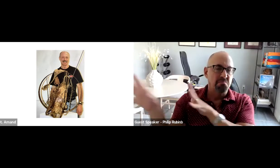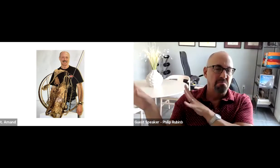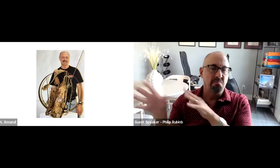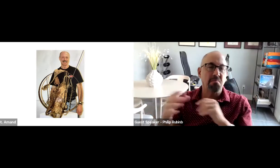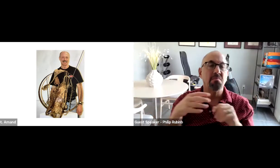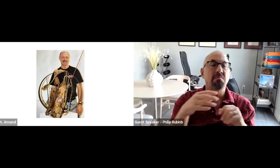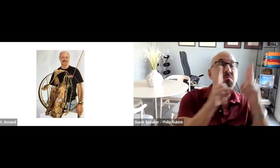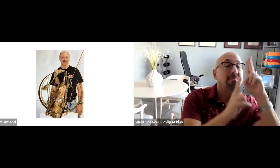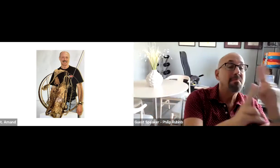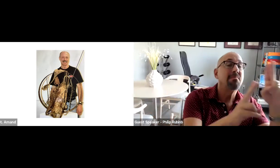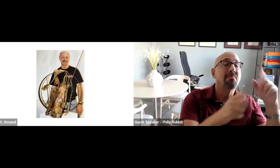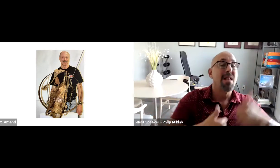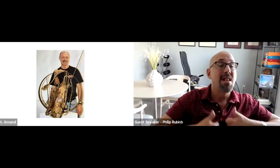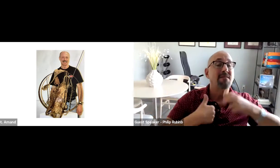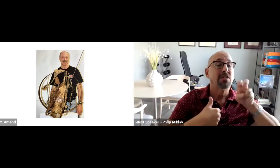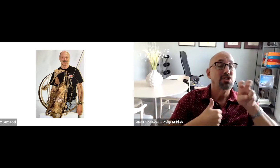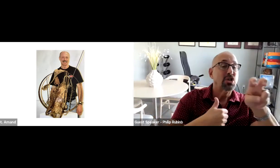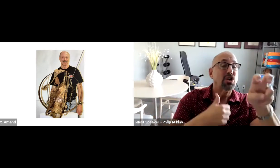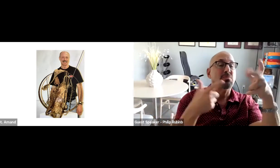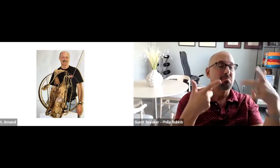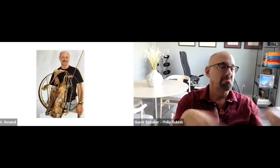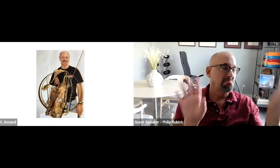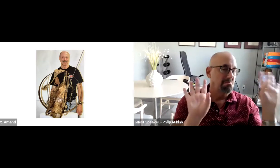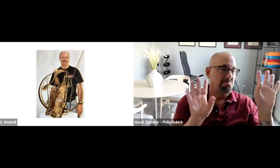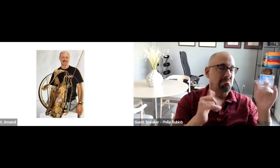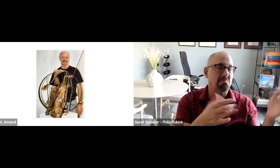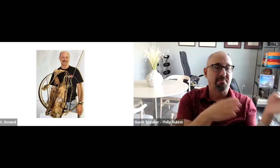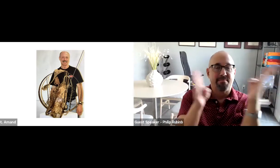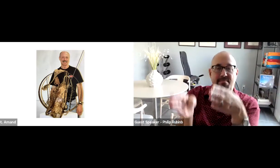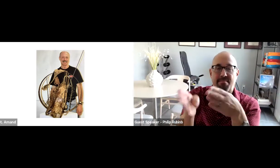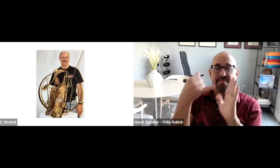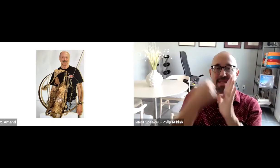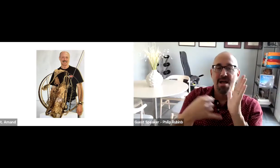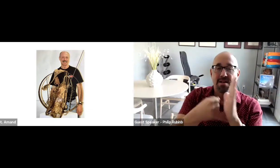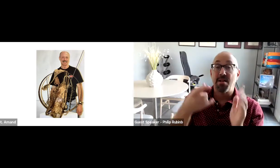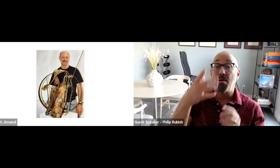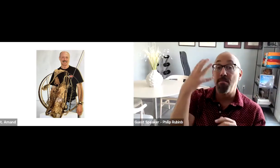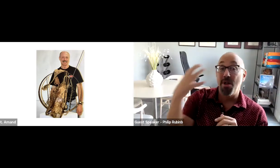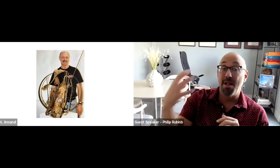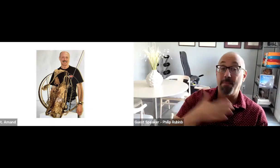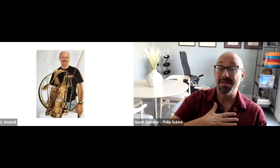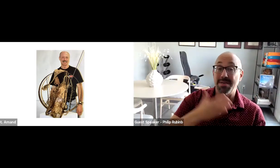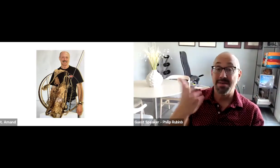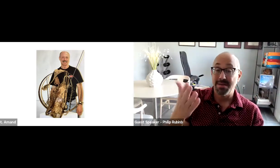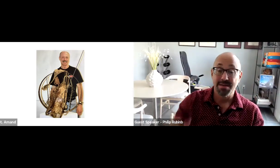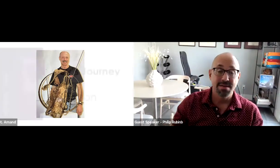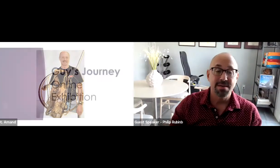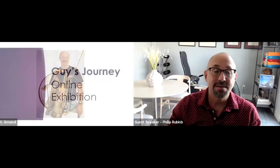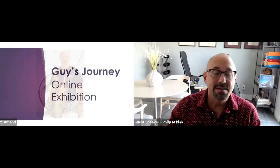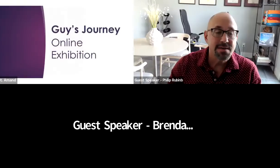That'll be showing different examples of what he's done. We've honored his life's journey and focused on that